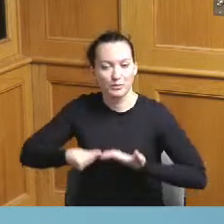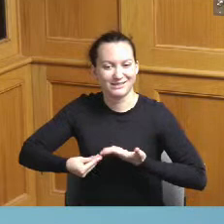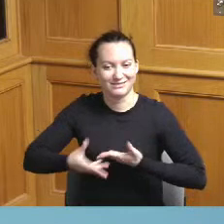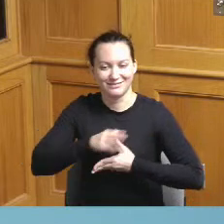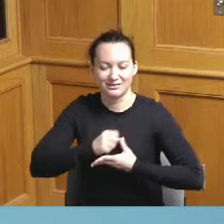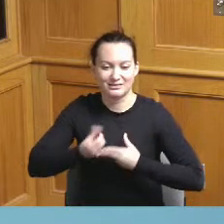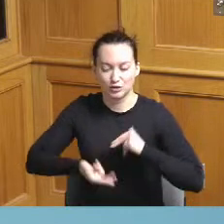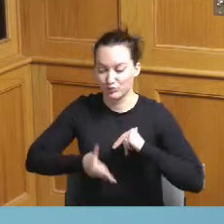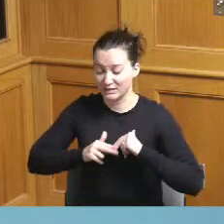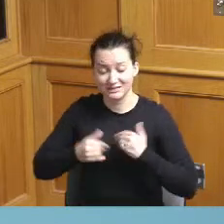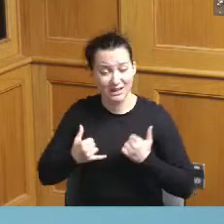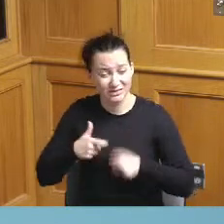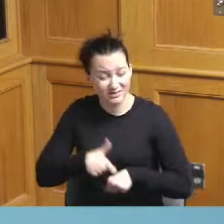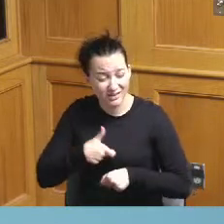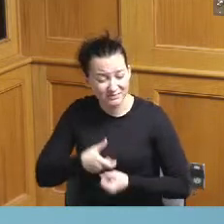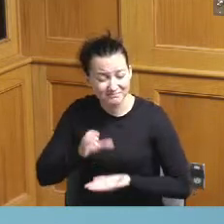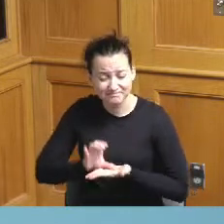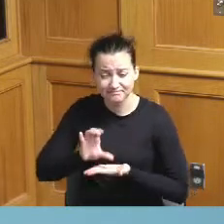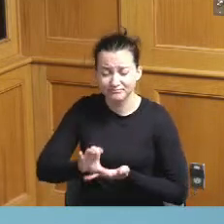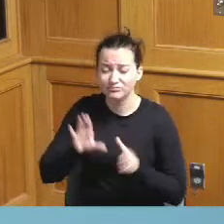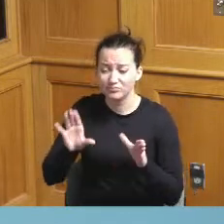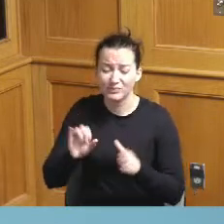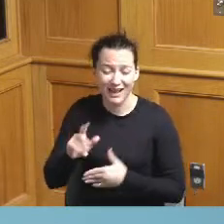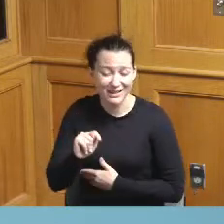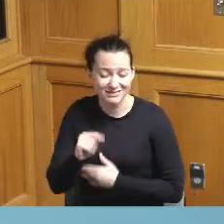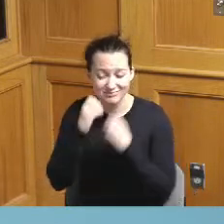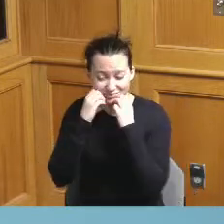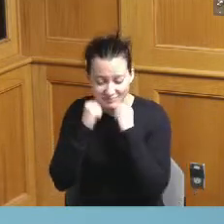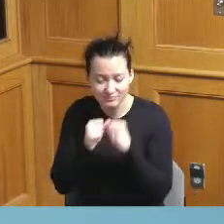now it is the time to invest in our greatest asset in the county that's our employees